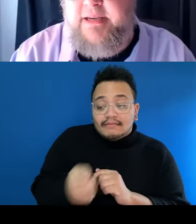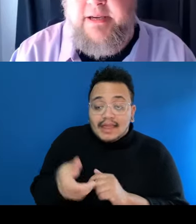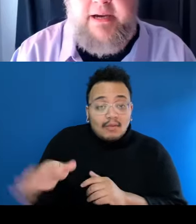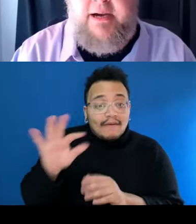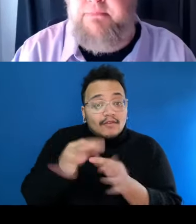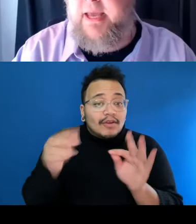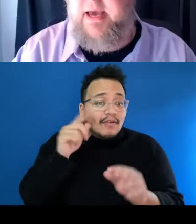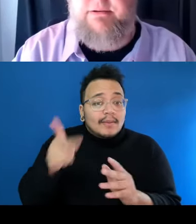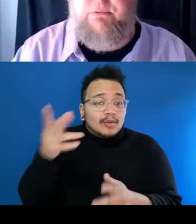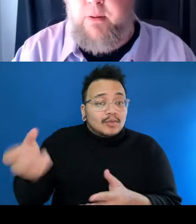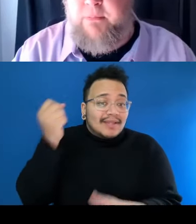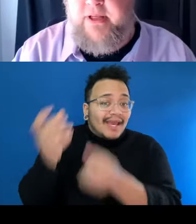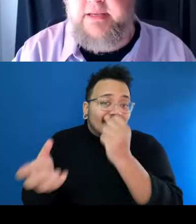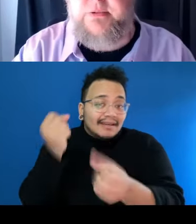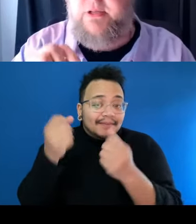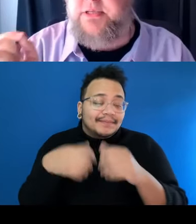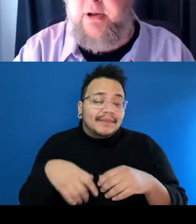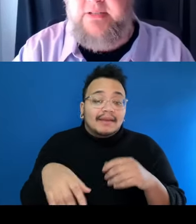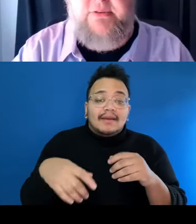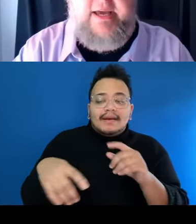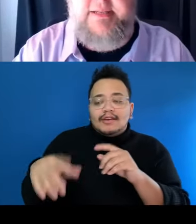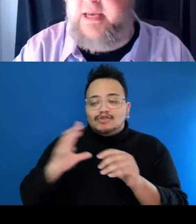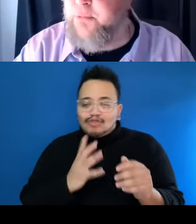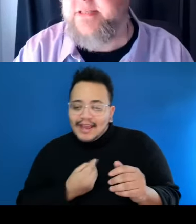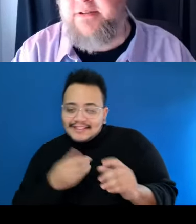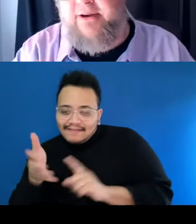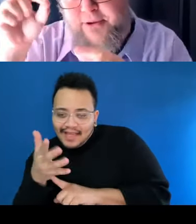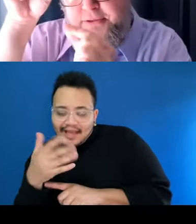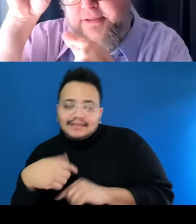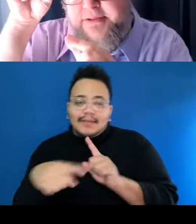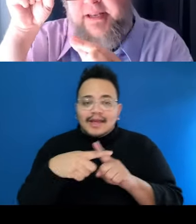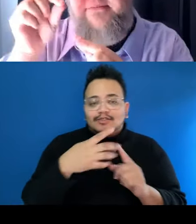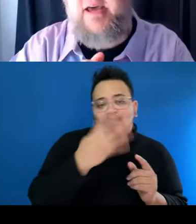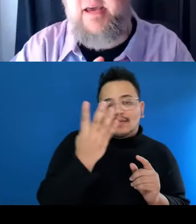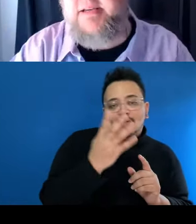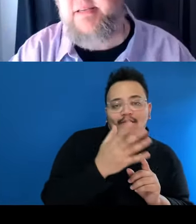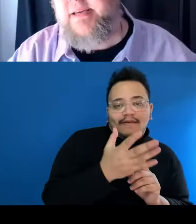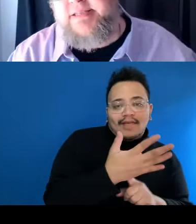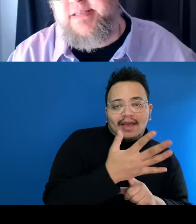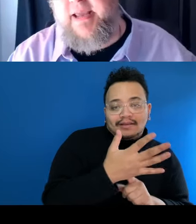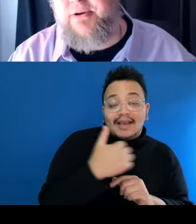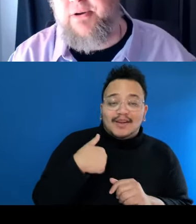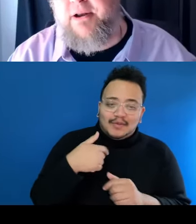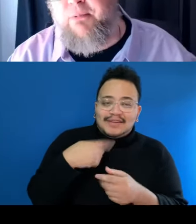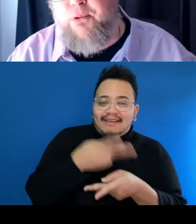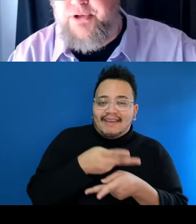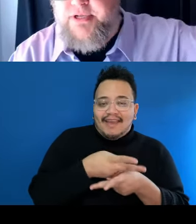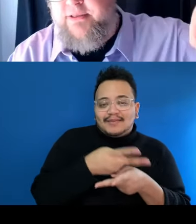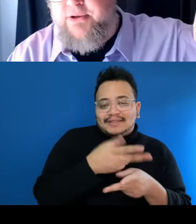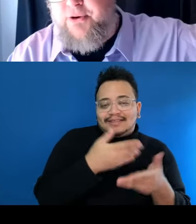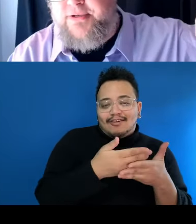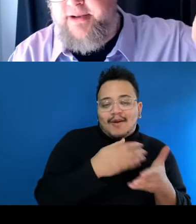They had rainbow flags as well as trans flags. And we still have one of those little teeny flags, sitting out on our porch in the dirt,